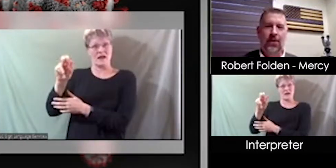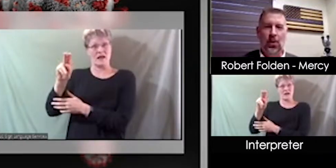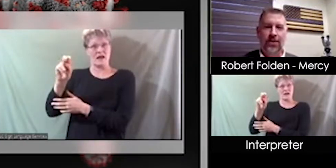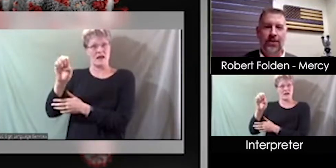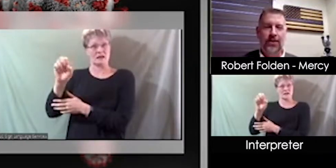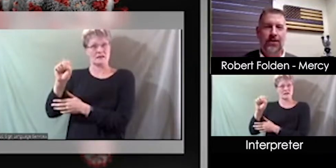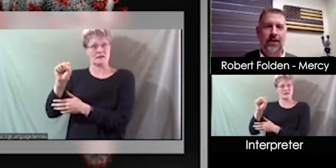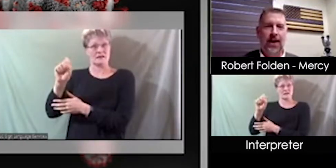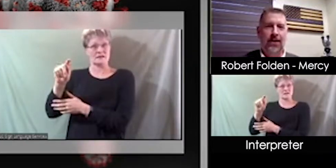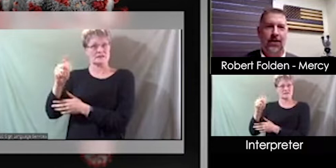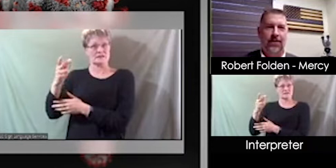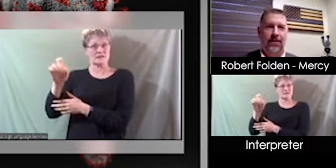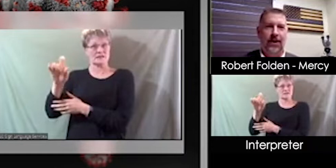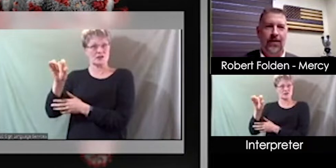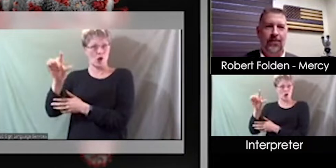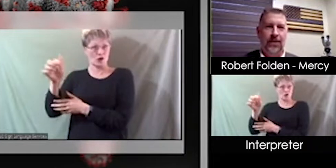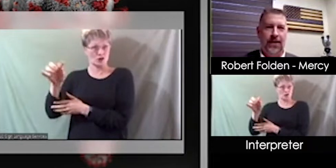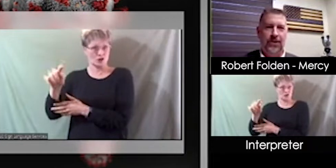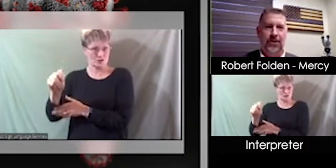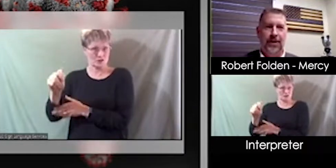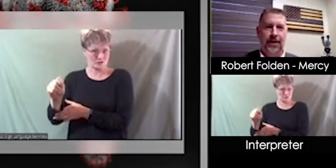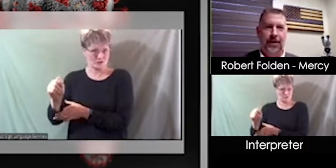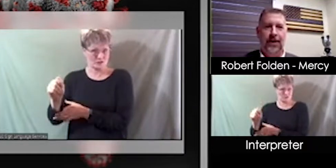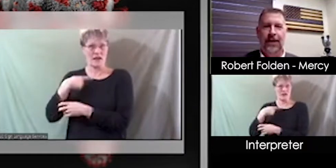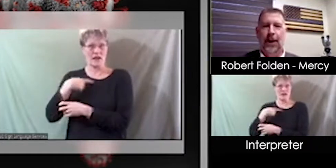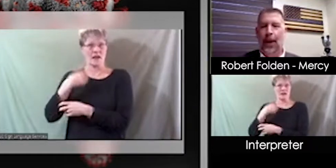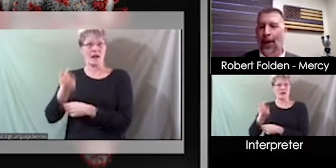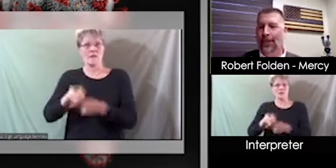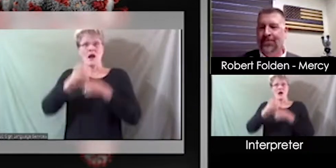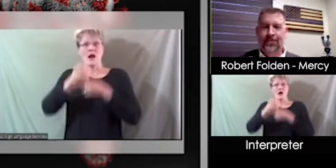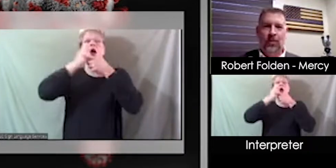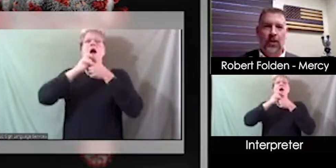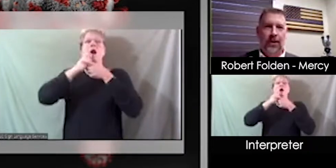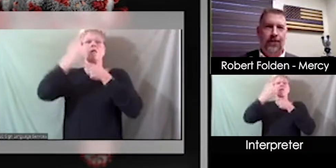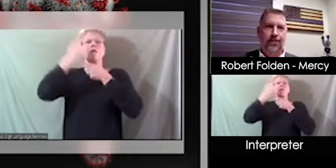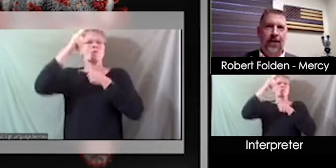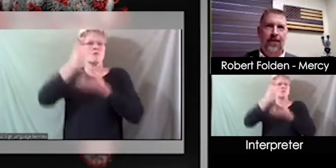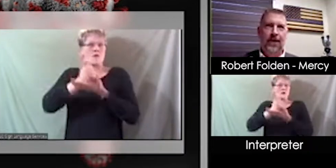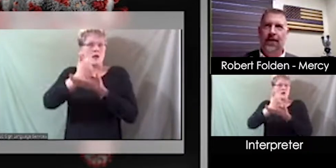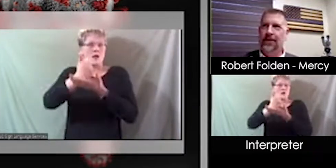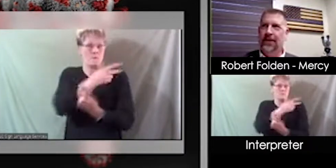we'd want to use the higher level of protection there. And then I'll the